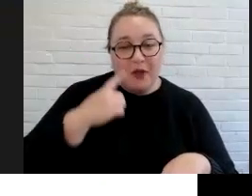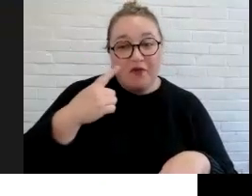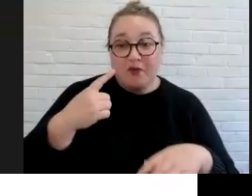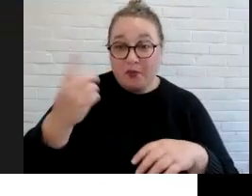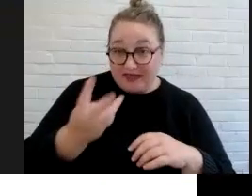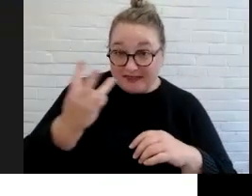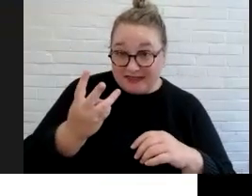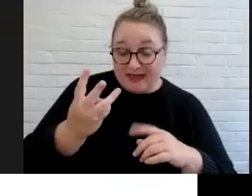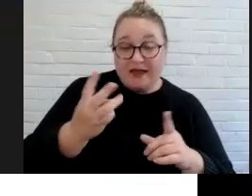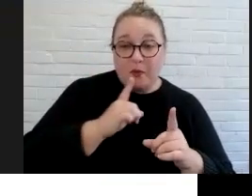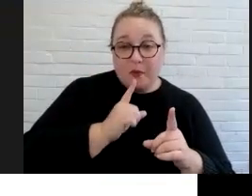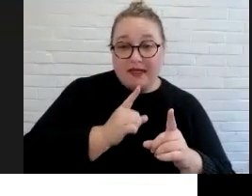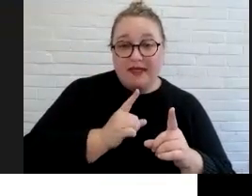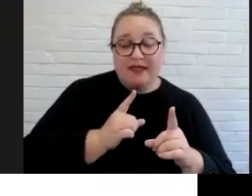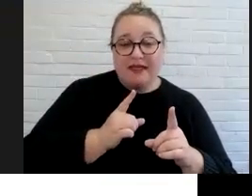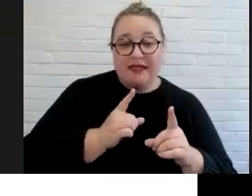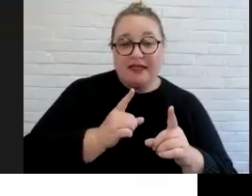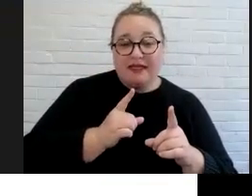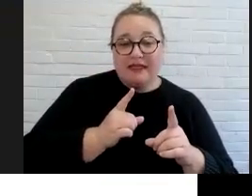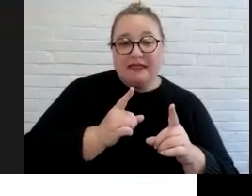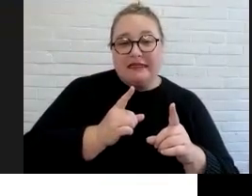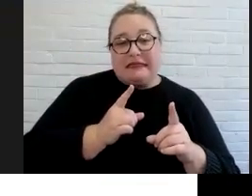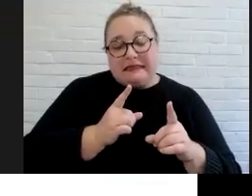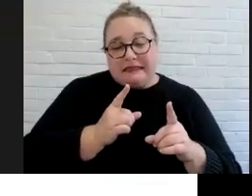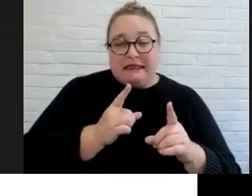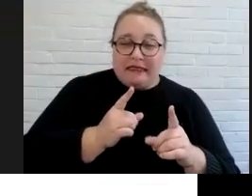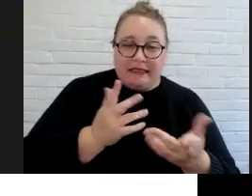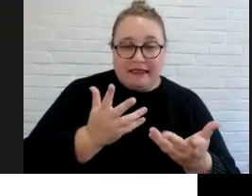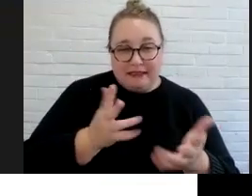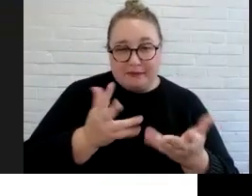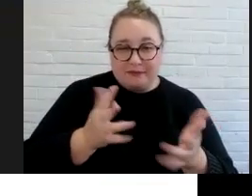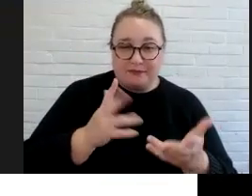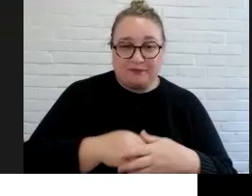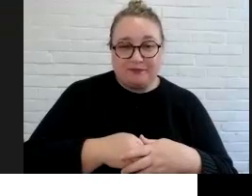Actually, this is probably, you know, depending